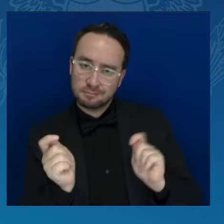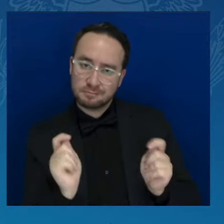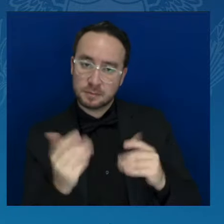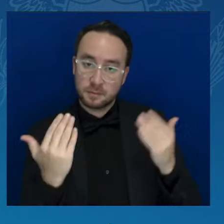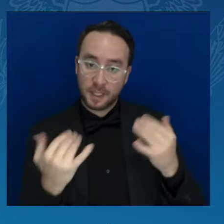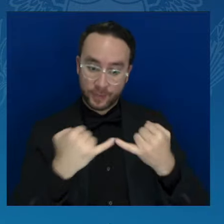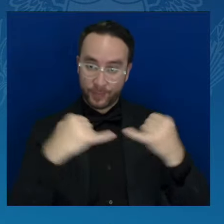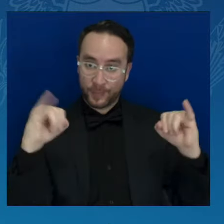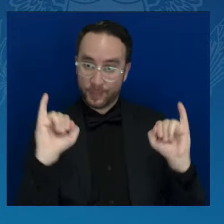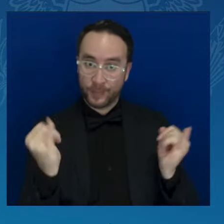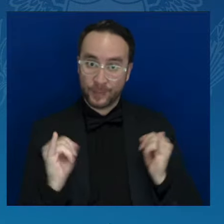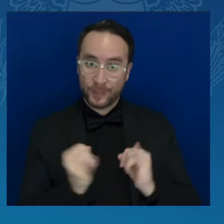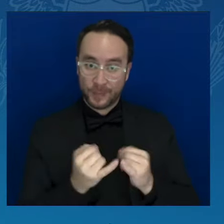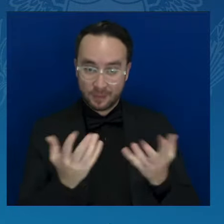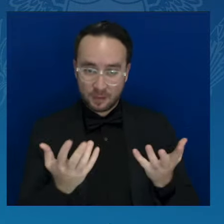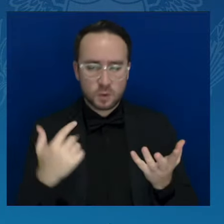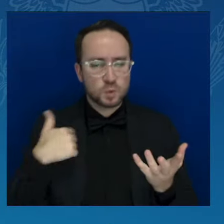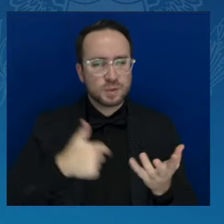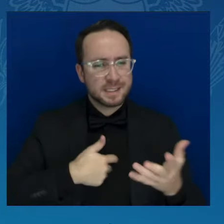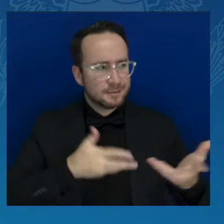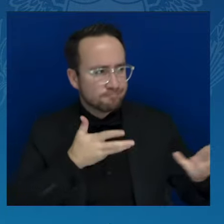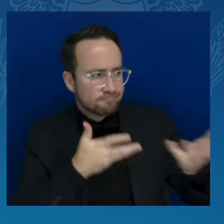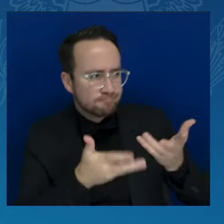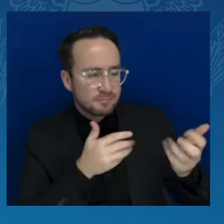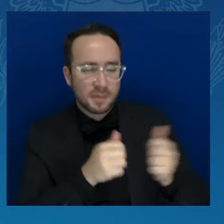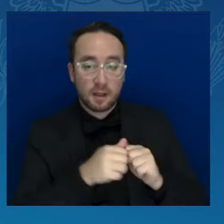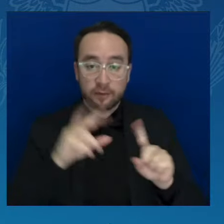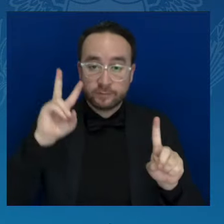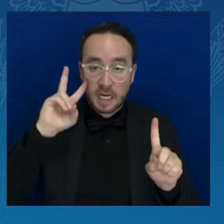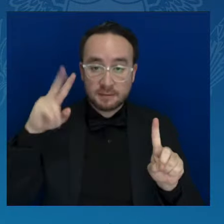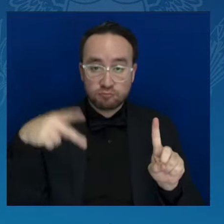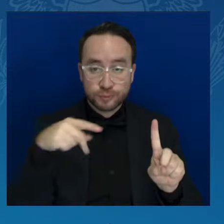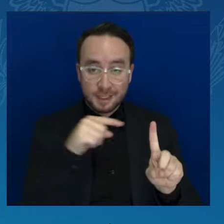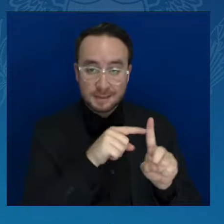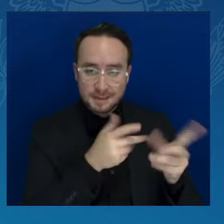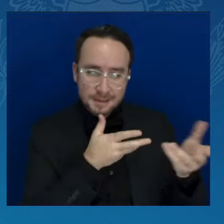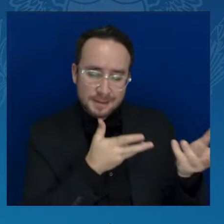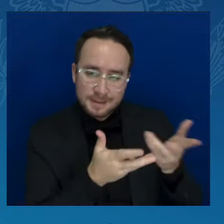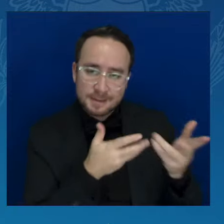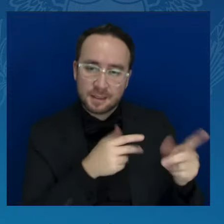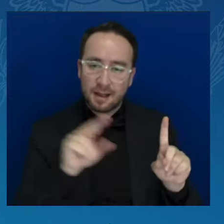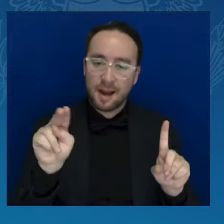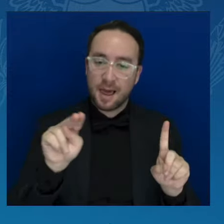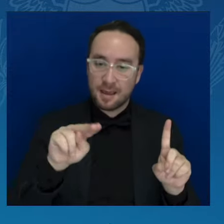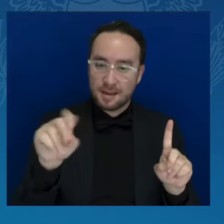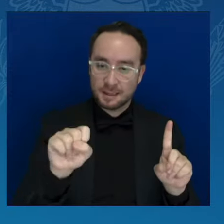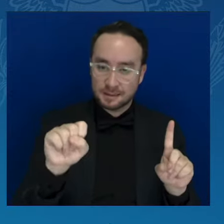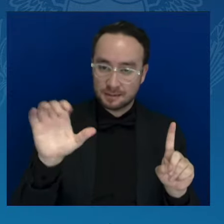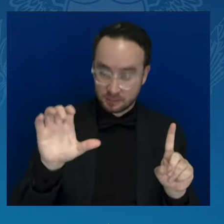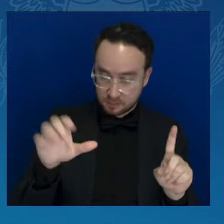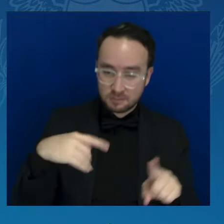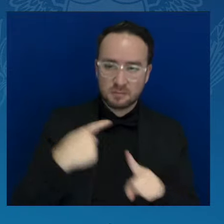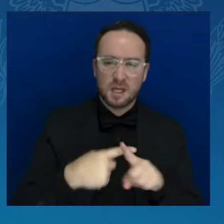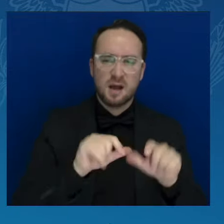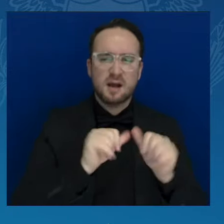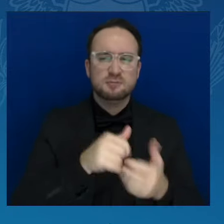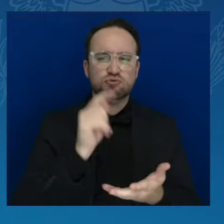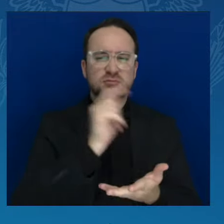Combined, these reforms at Commerce, working with our partners at the Department of Transportation,